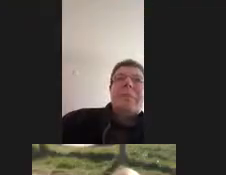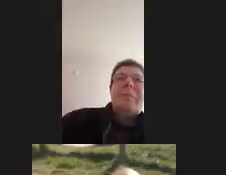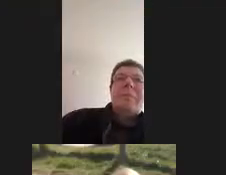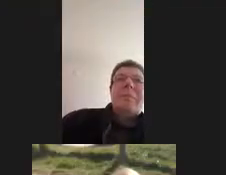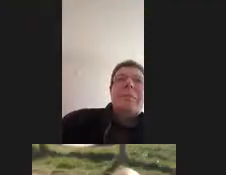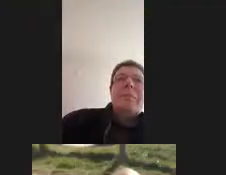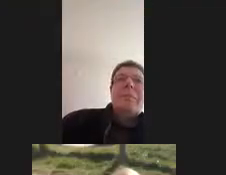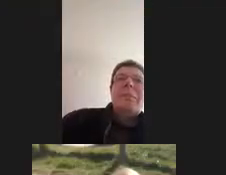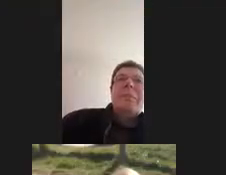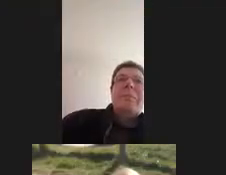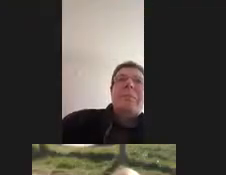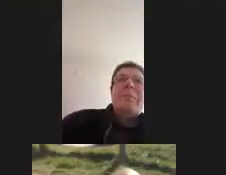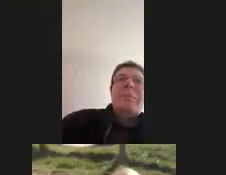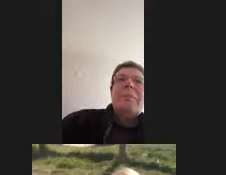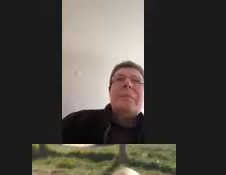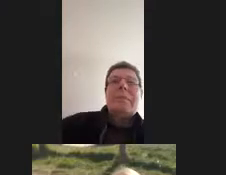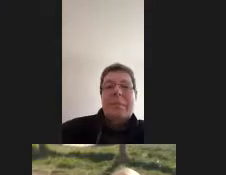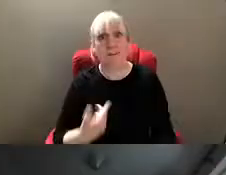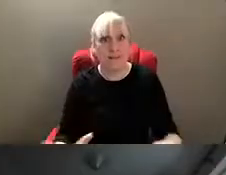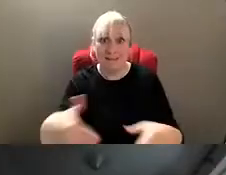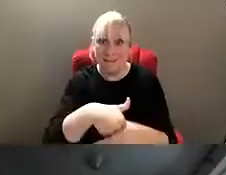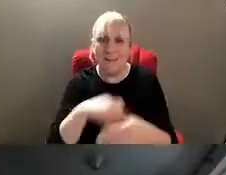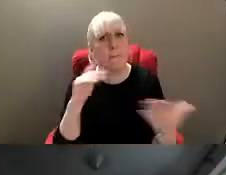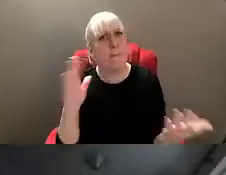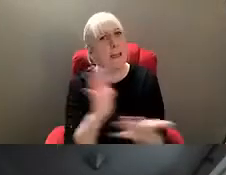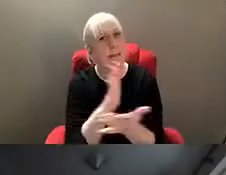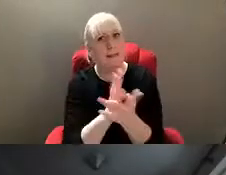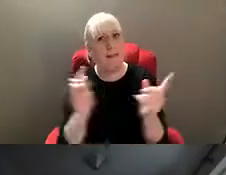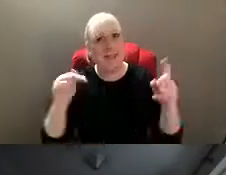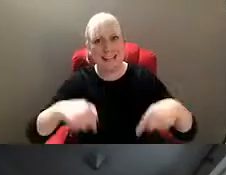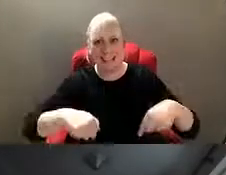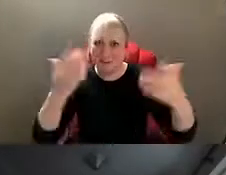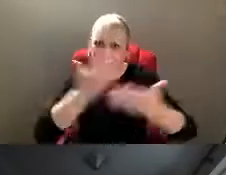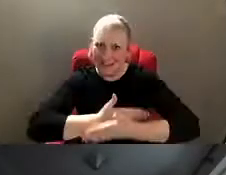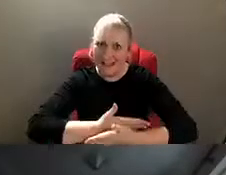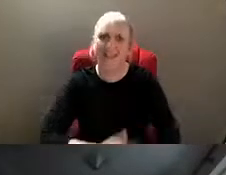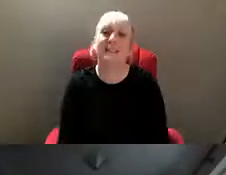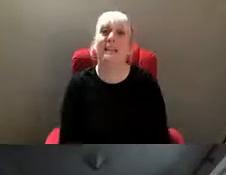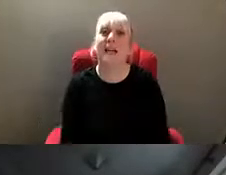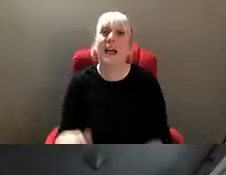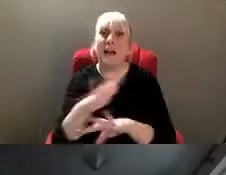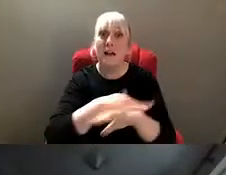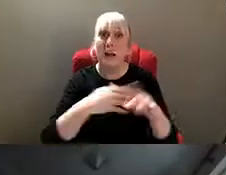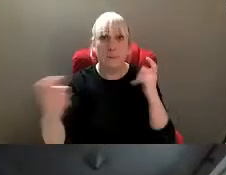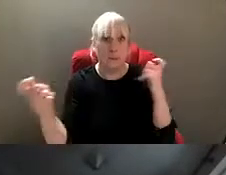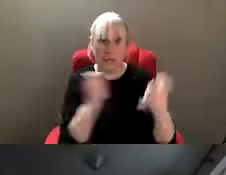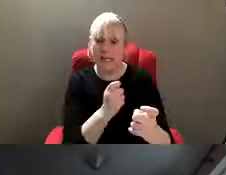me i'm so happy to join you today because climate change has been a passion for so many years